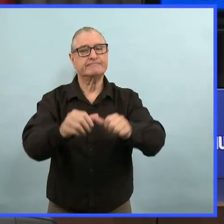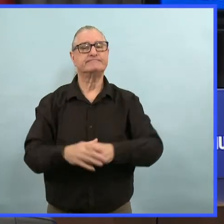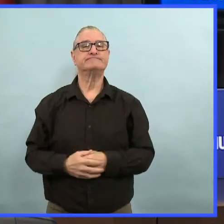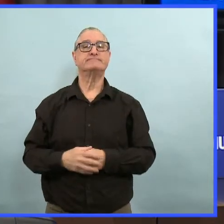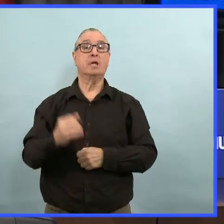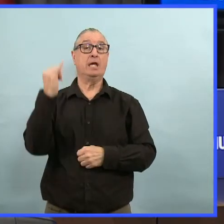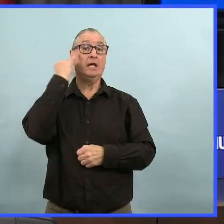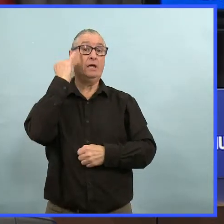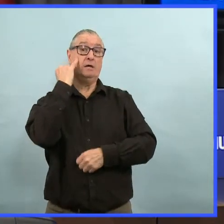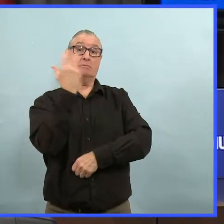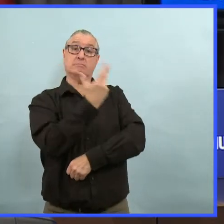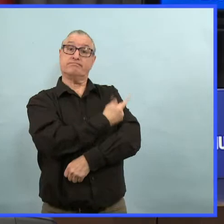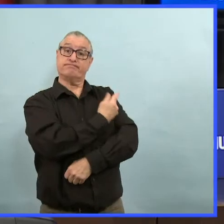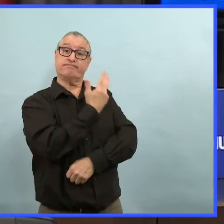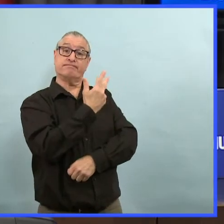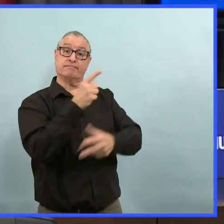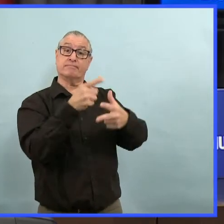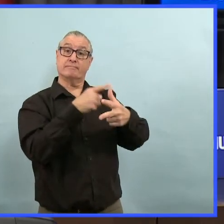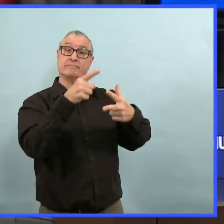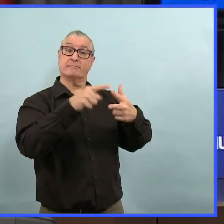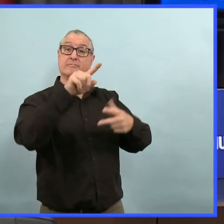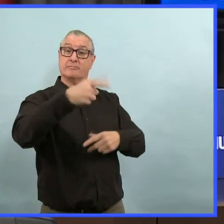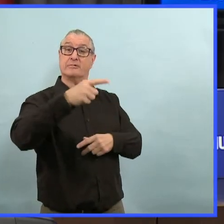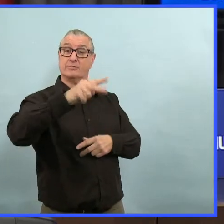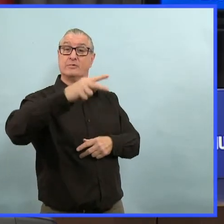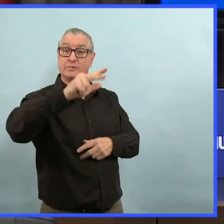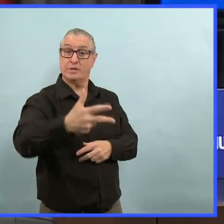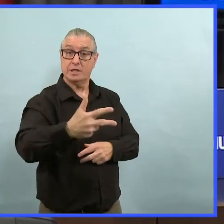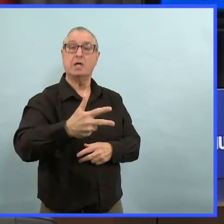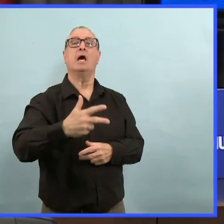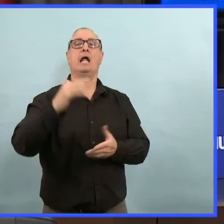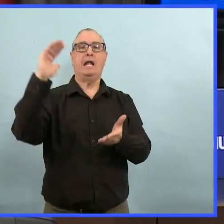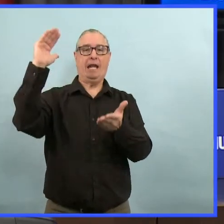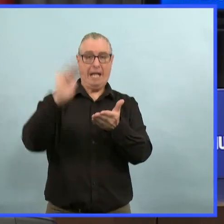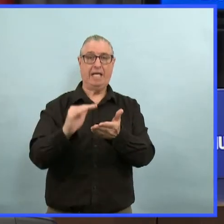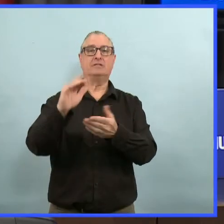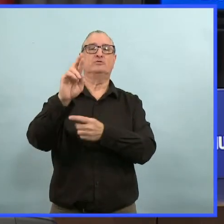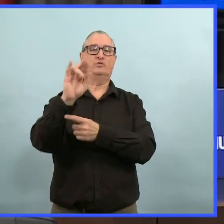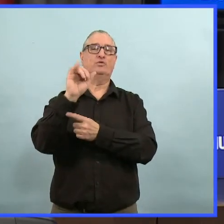which will not just help you but also many others by allowing our health system to